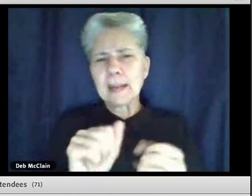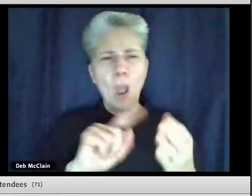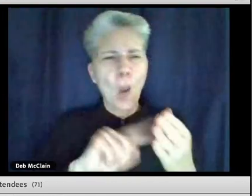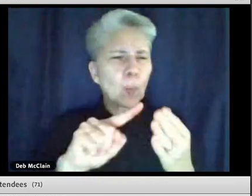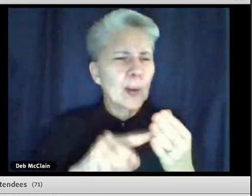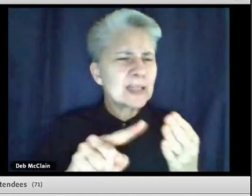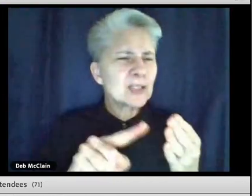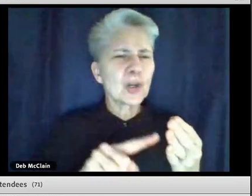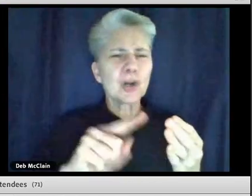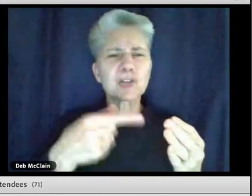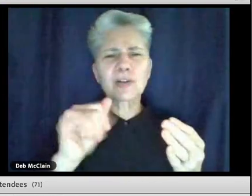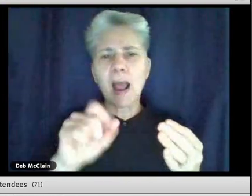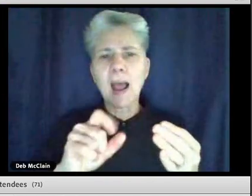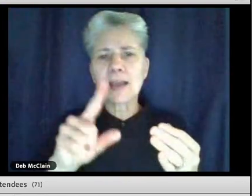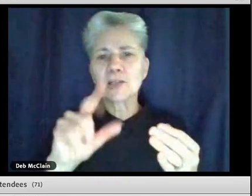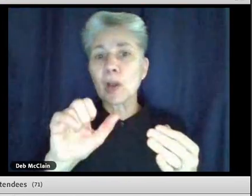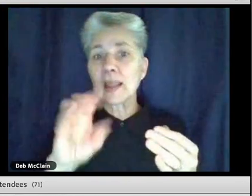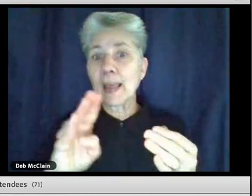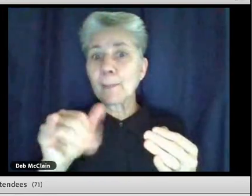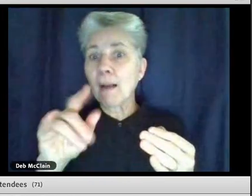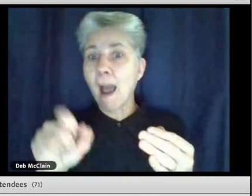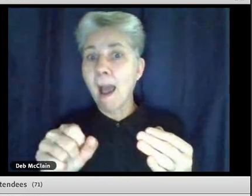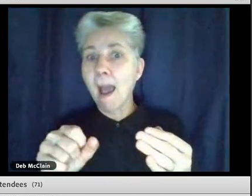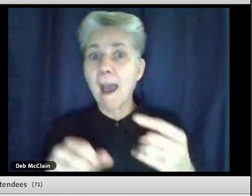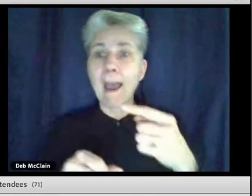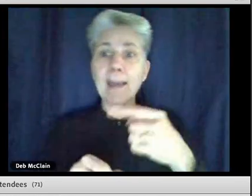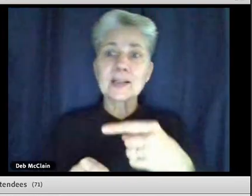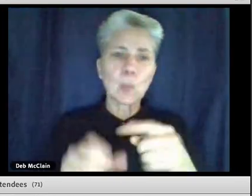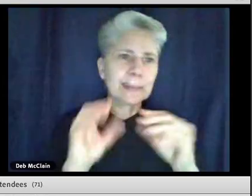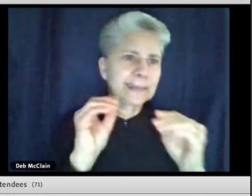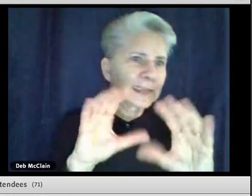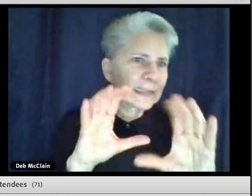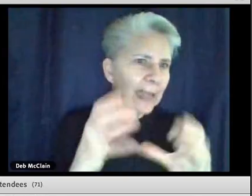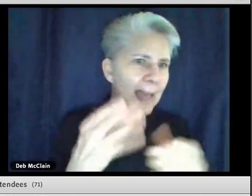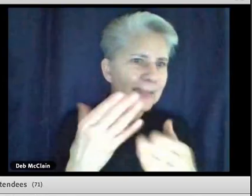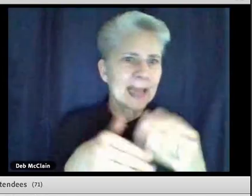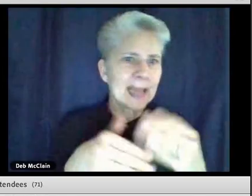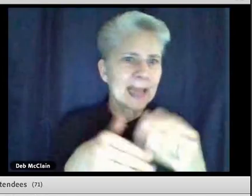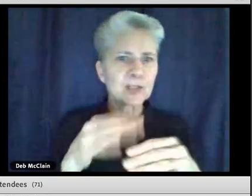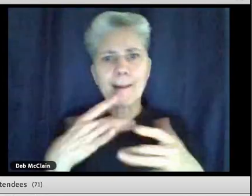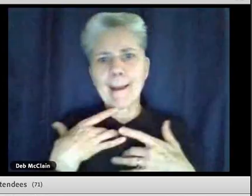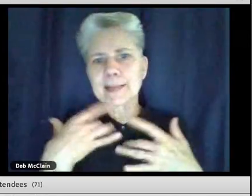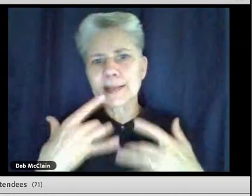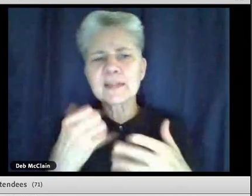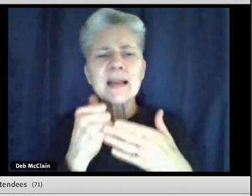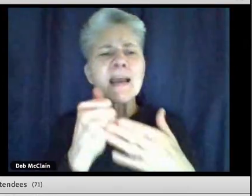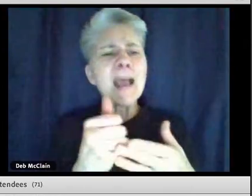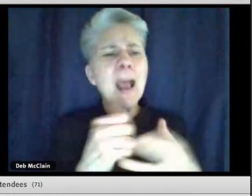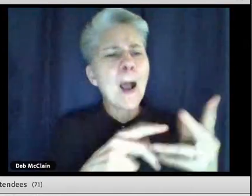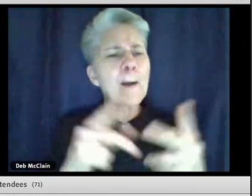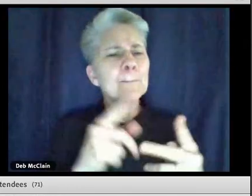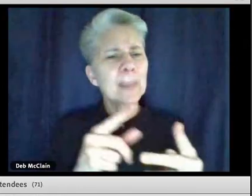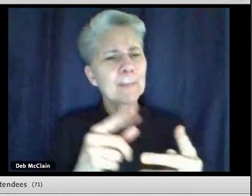that we can provide on social media: research guides, LibGuides if you haven't heard of those. We do classes.